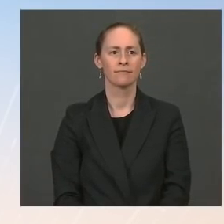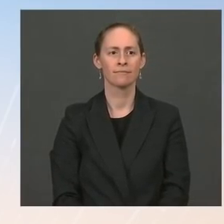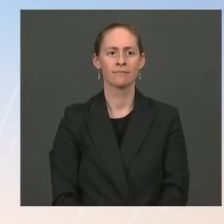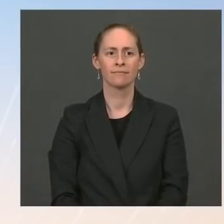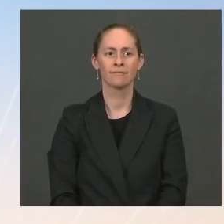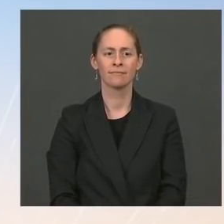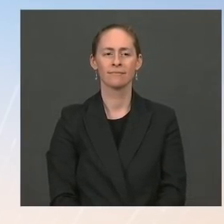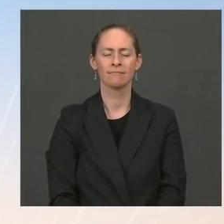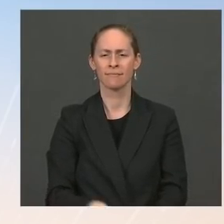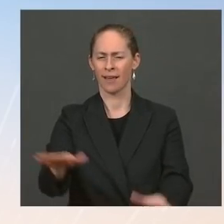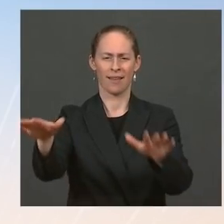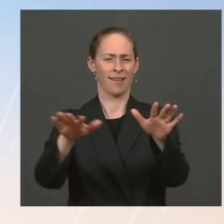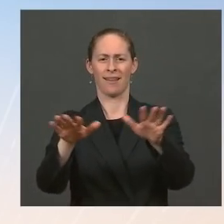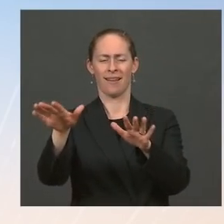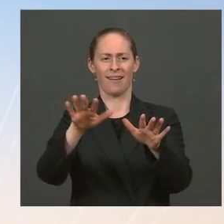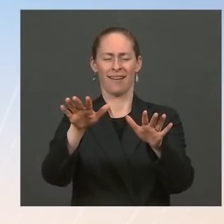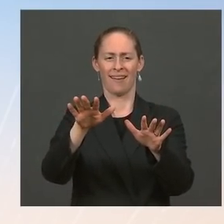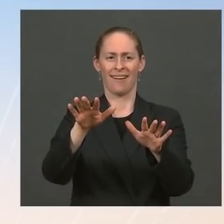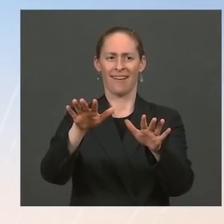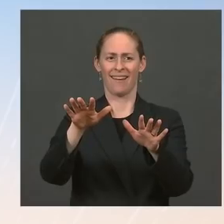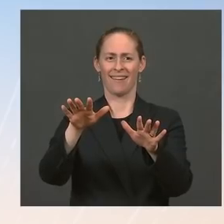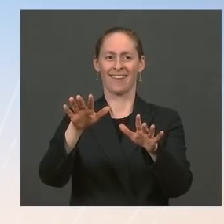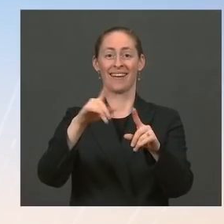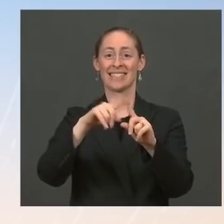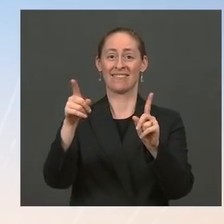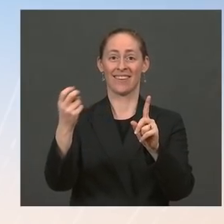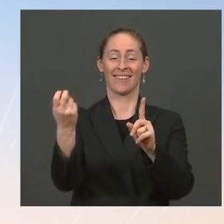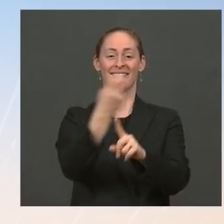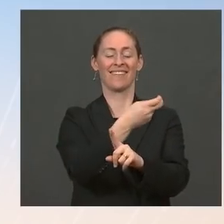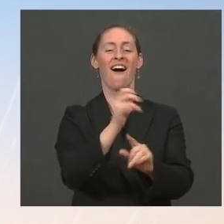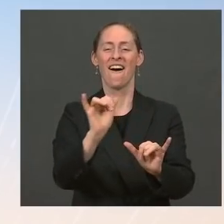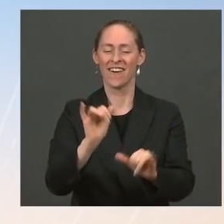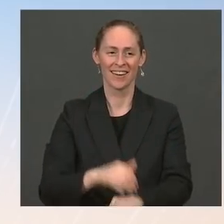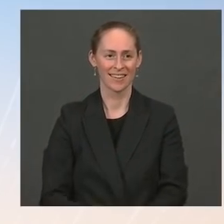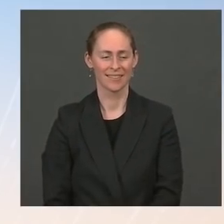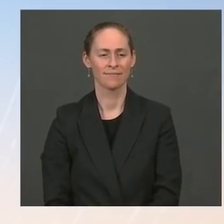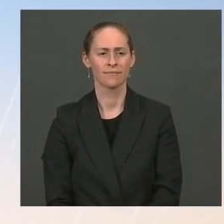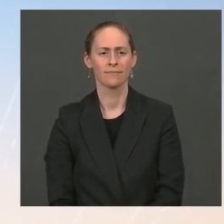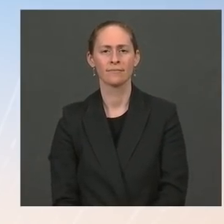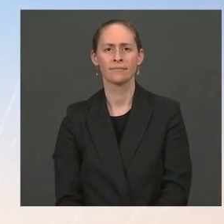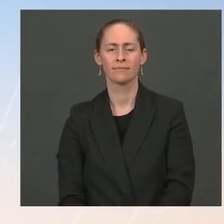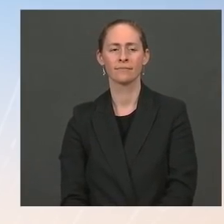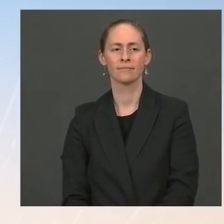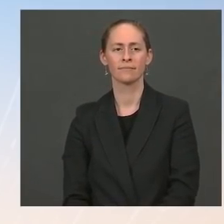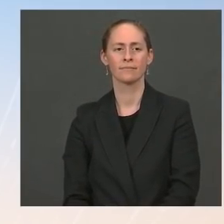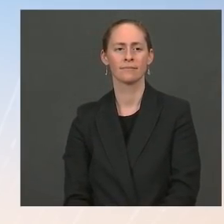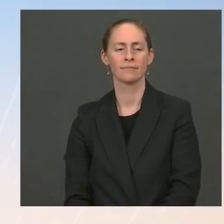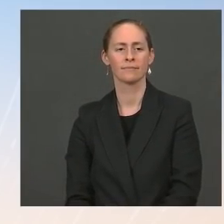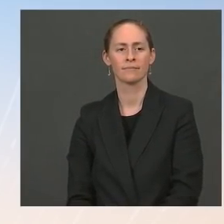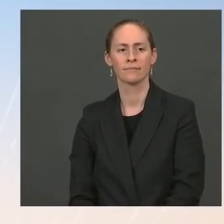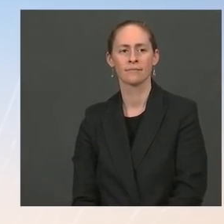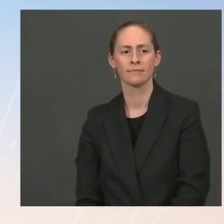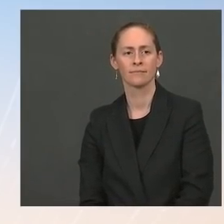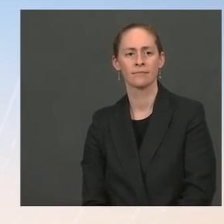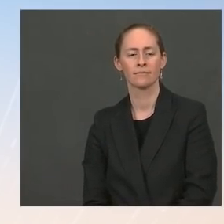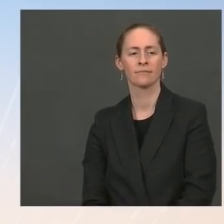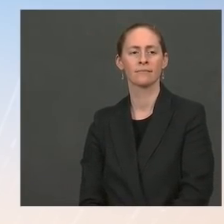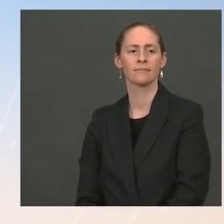Ms. Psaki: I'm adjusting. The Press: Different -- different viewpoint. Thank you. Two questions for you. Does the White House have any reaction to -- today, the governor of Oklahoma called off the execution